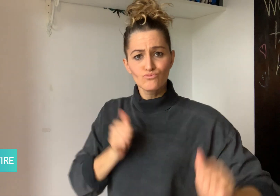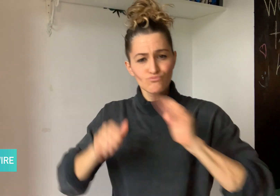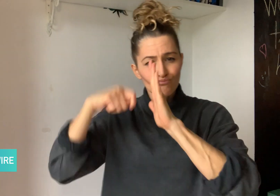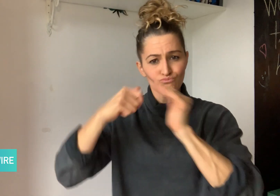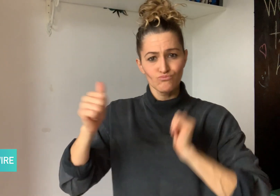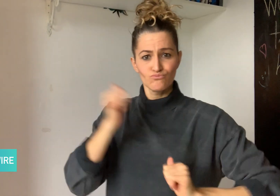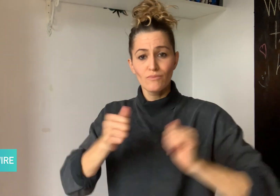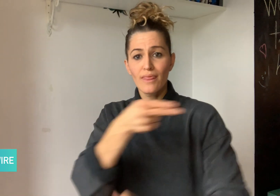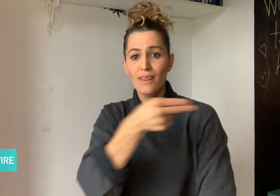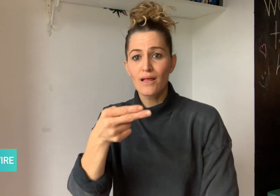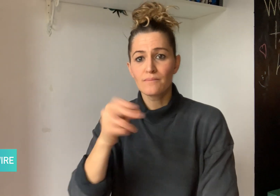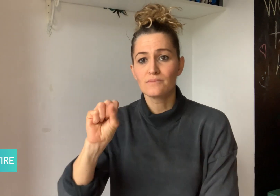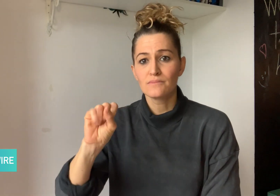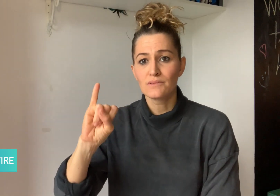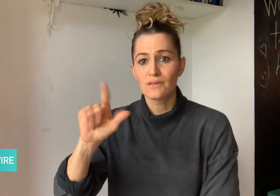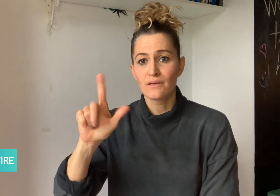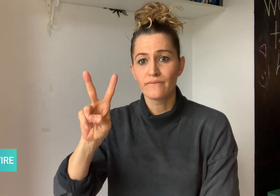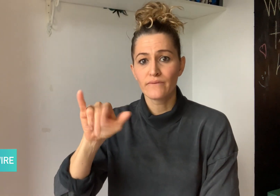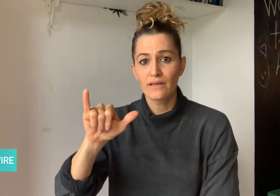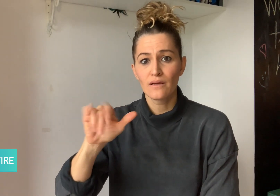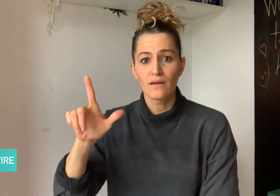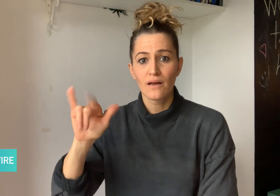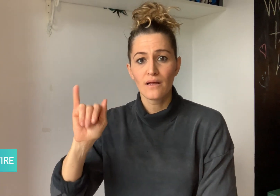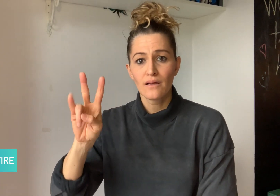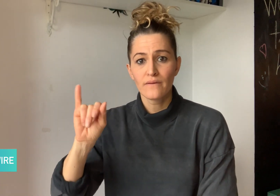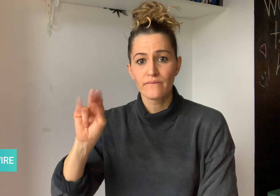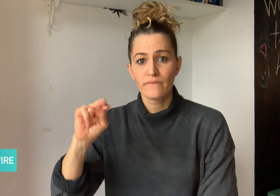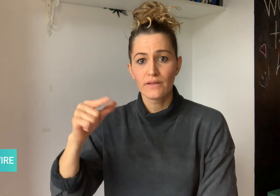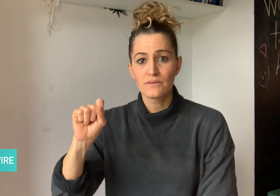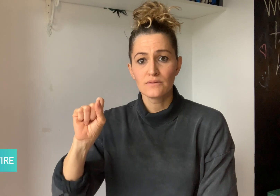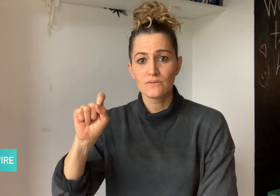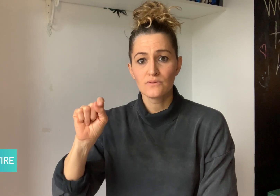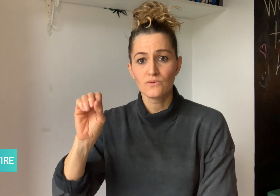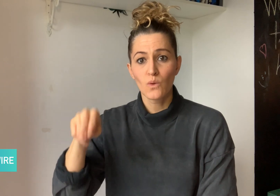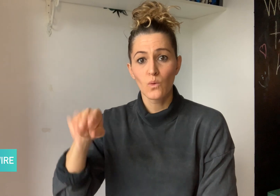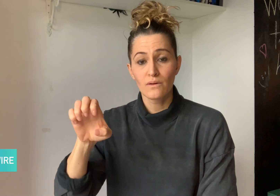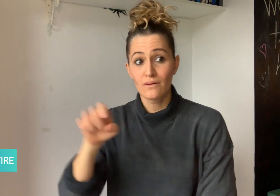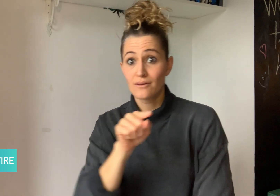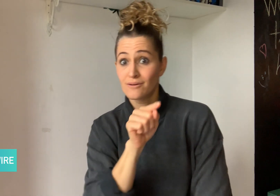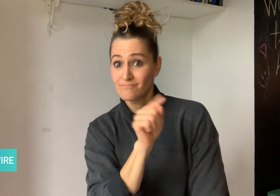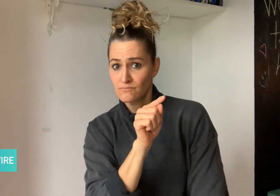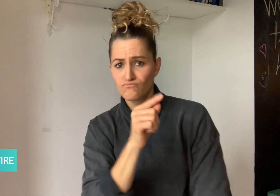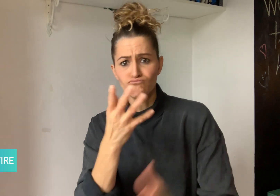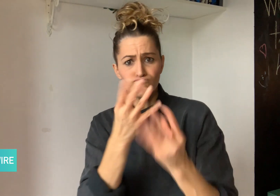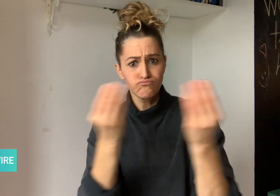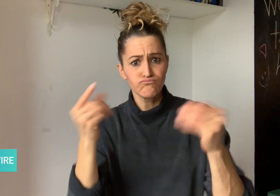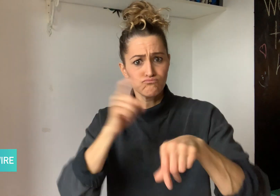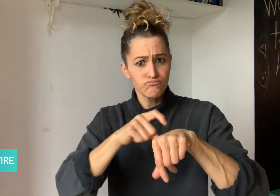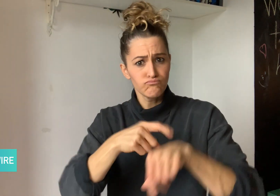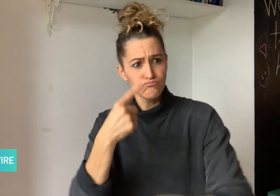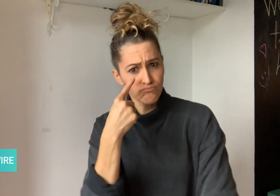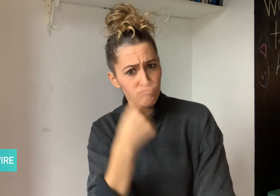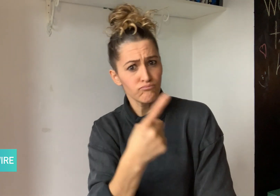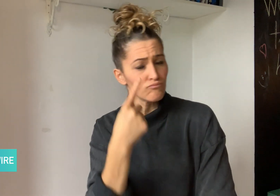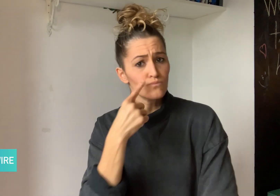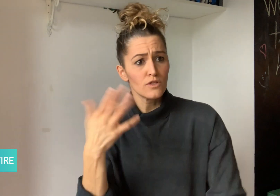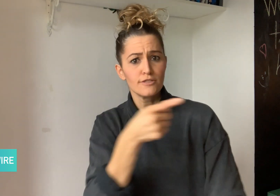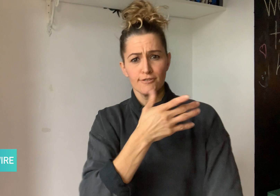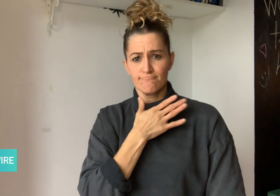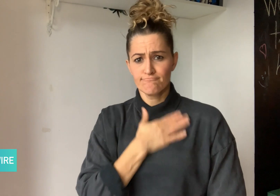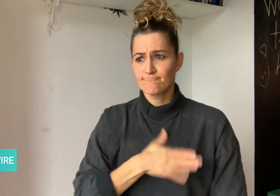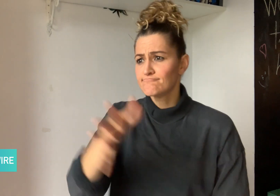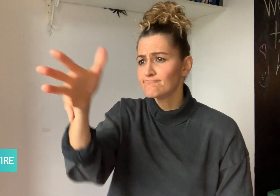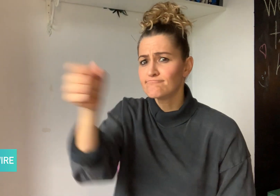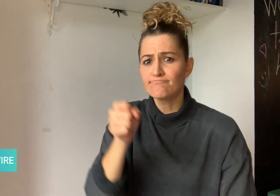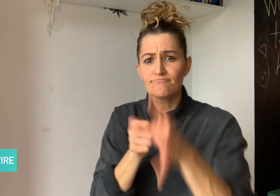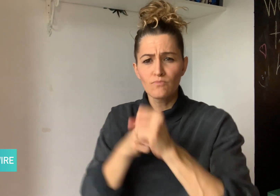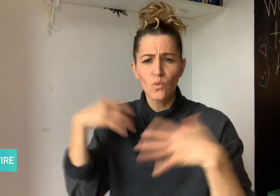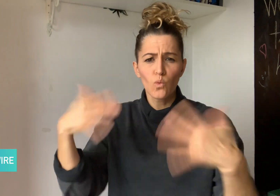named Silvy Livingstone, who often features many famous actors and